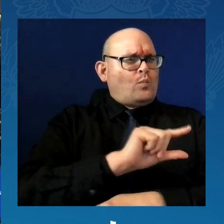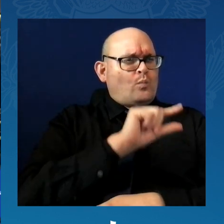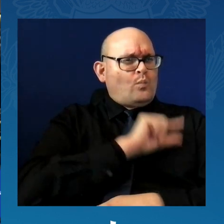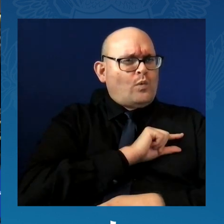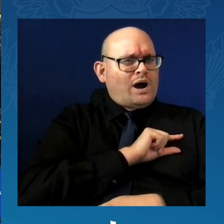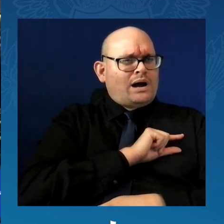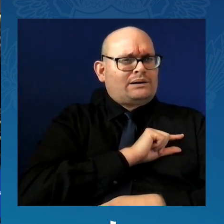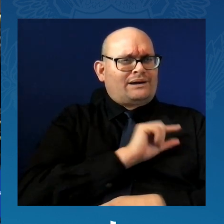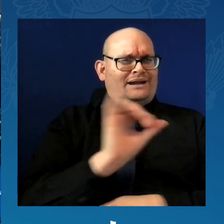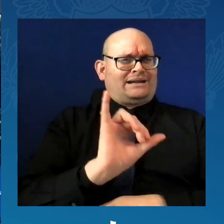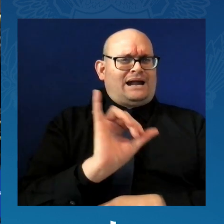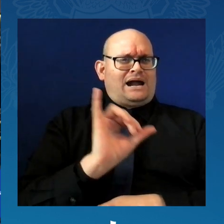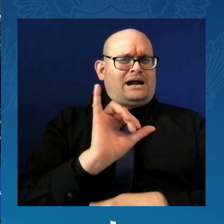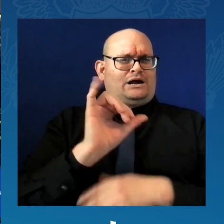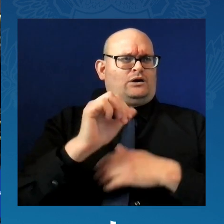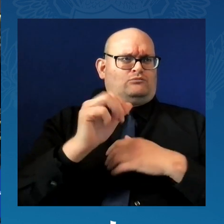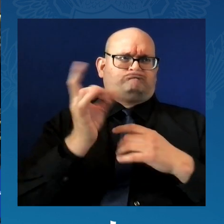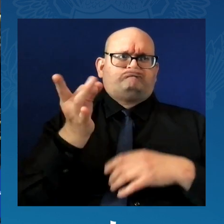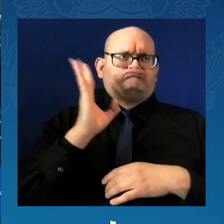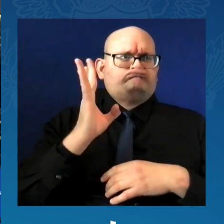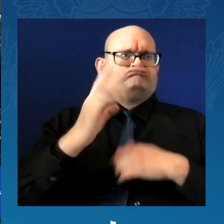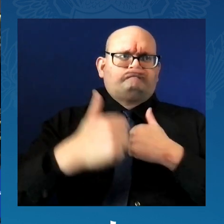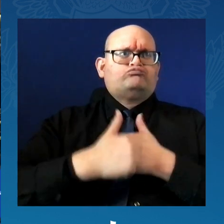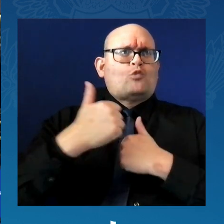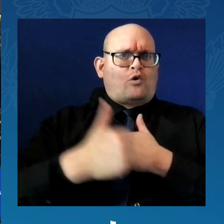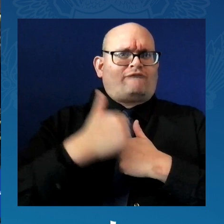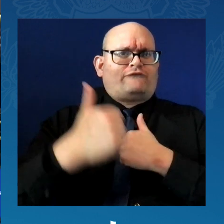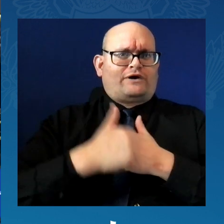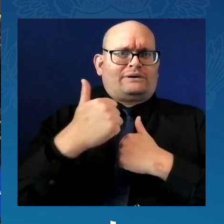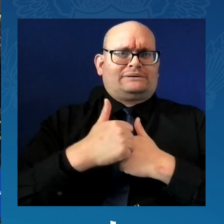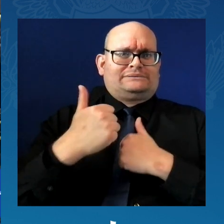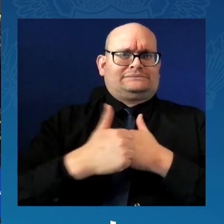that we see in lakes that affect our drinking water supplies.